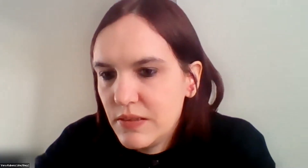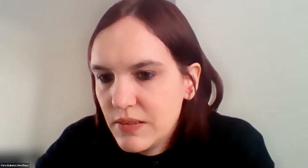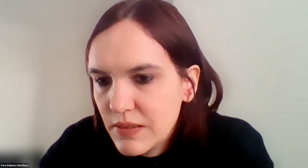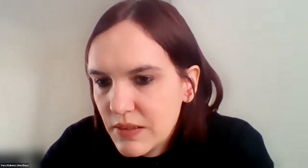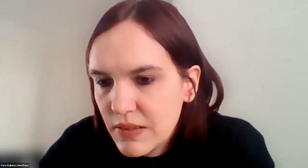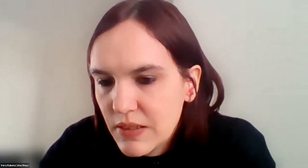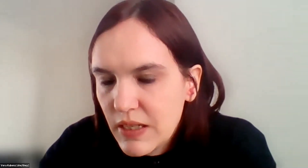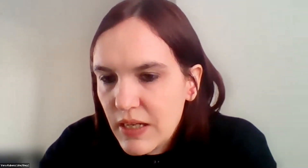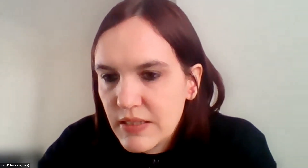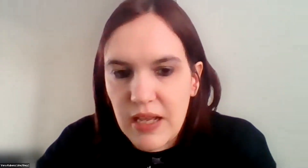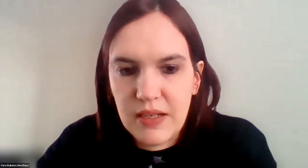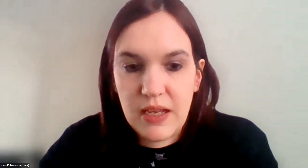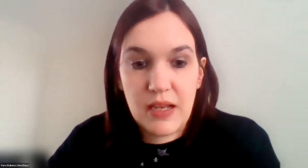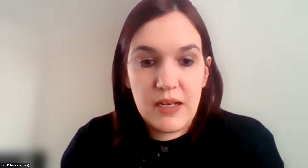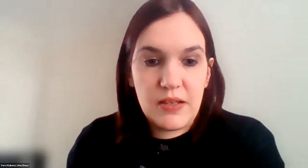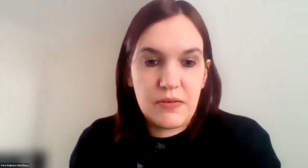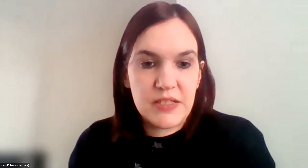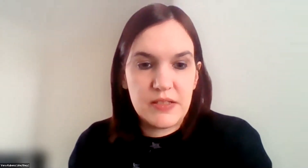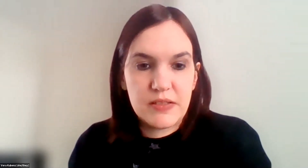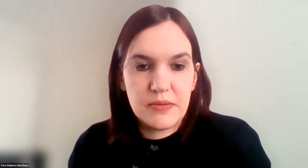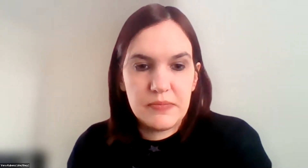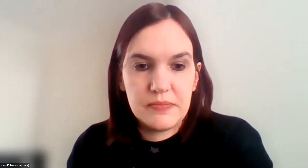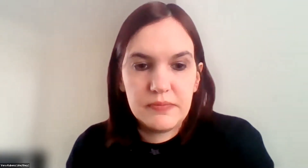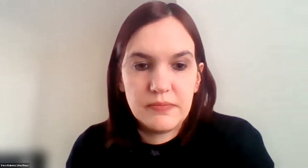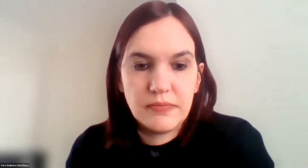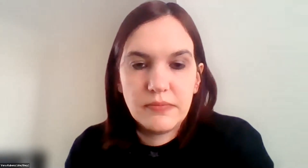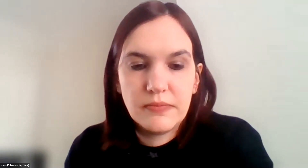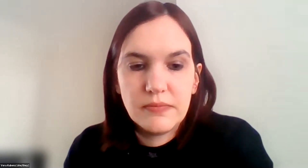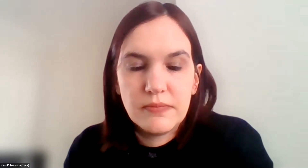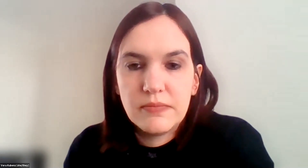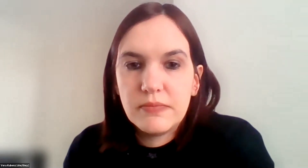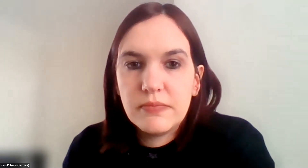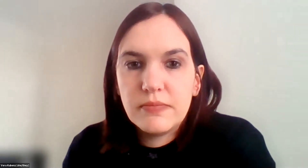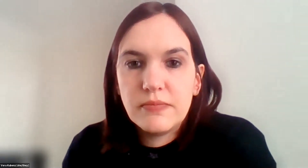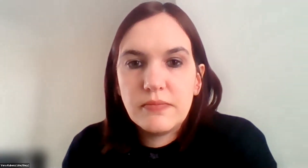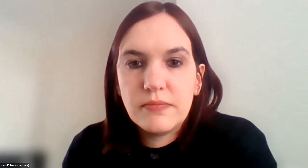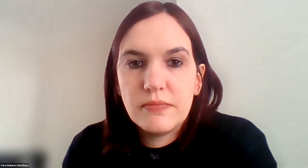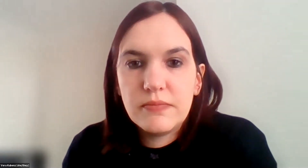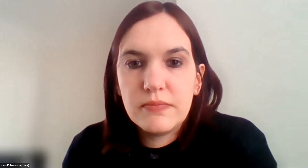So any other questions?